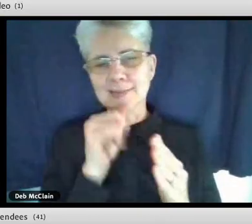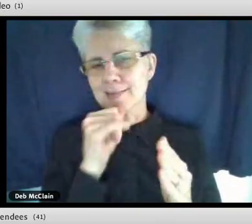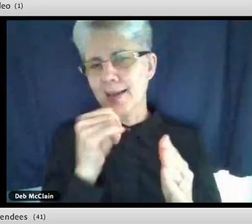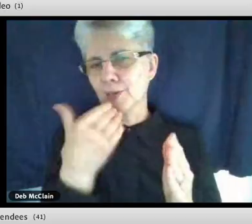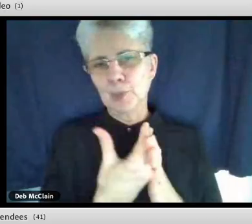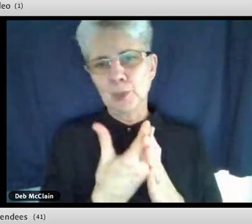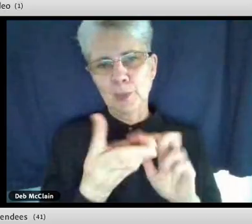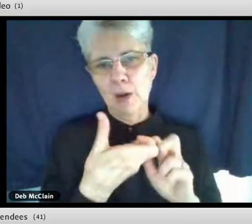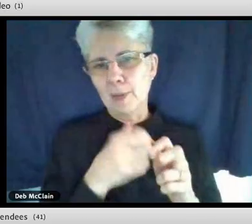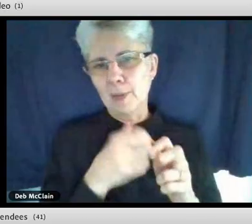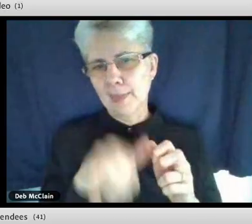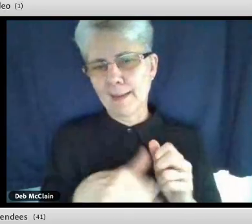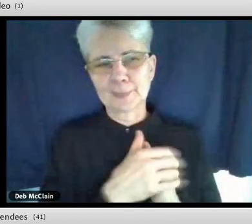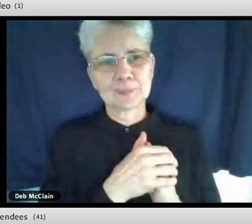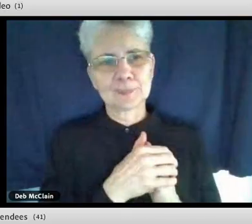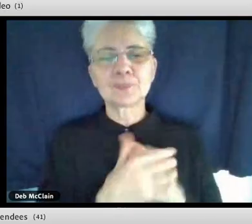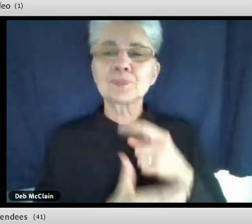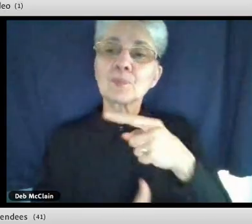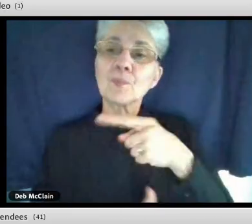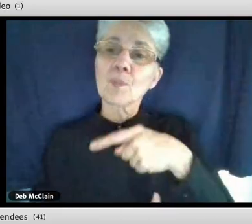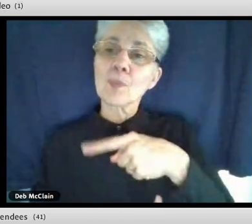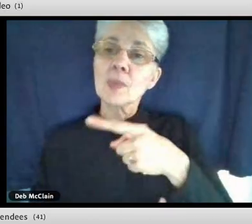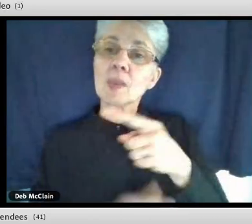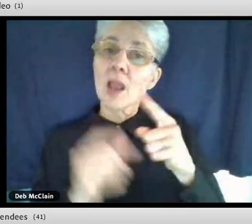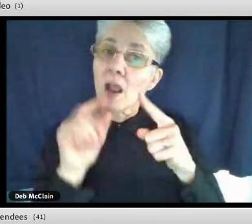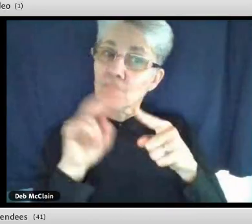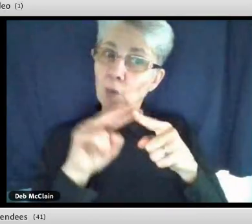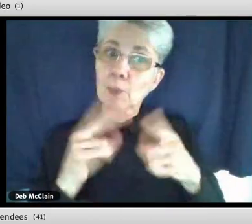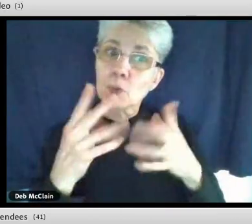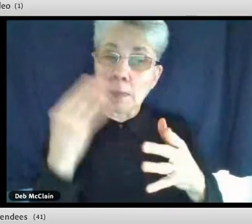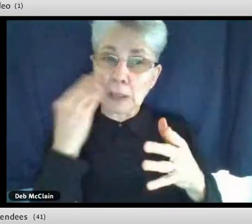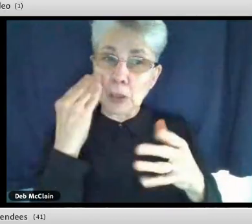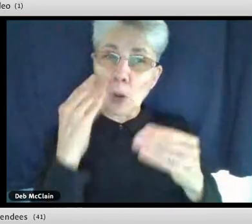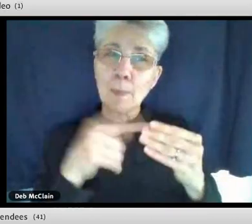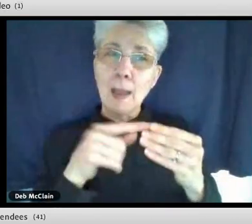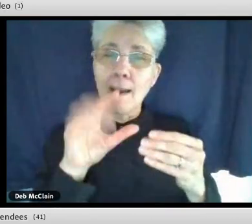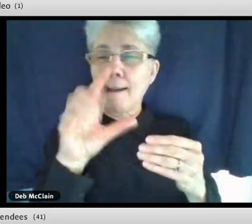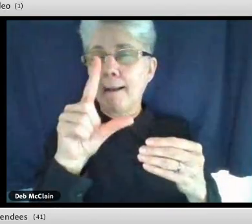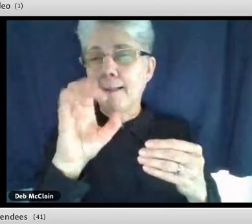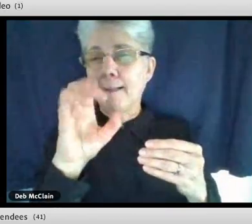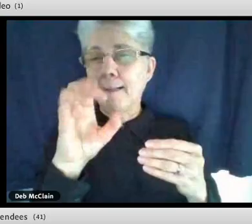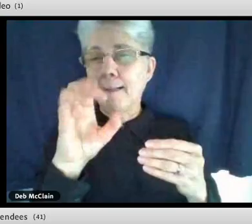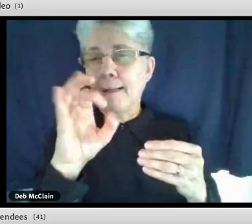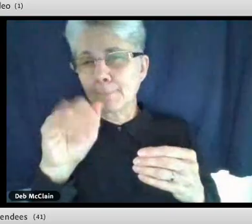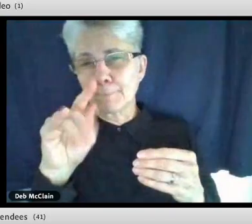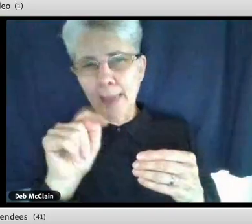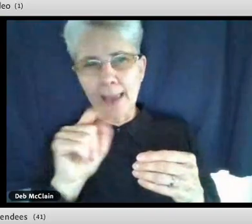fake news, fake information is not a new problem. There's some terms here you're probably familiar with,